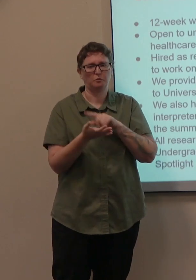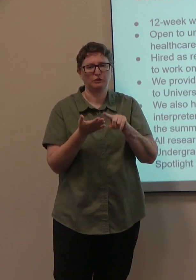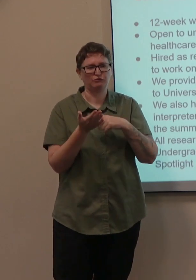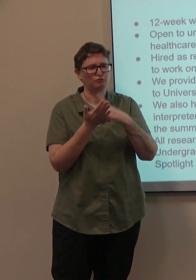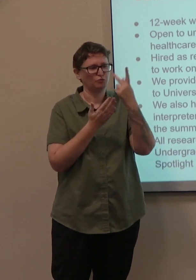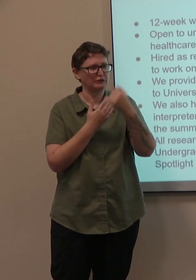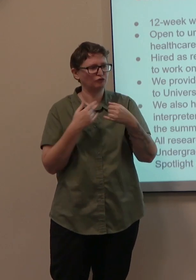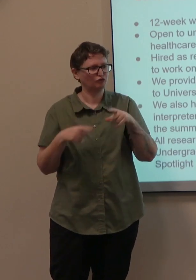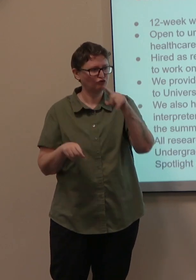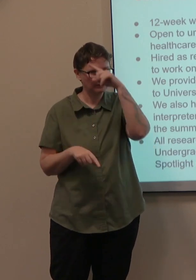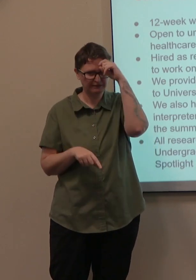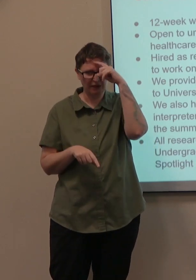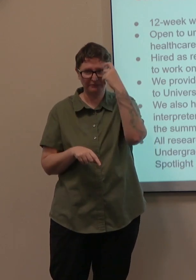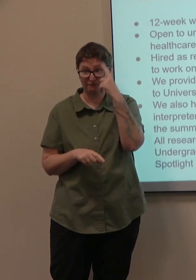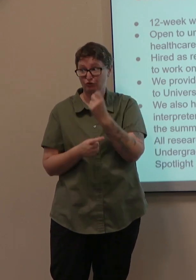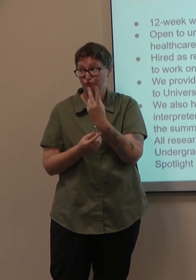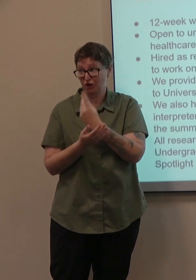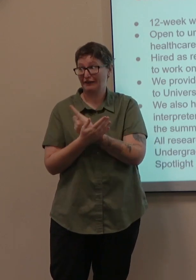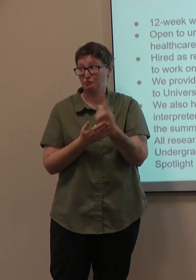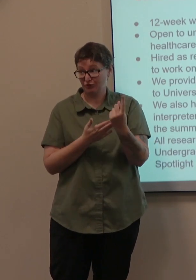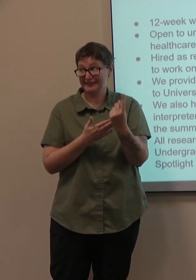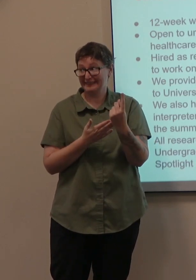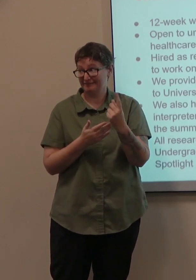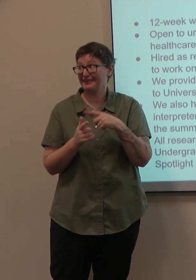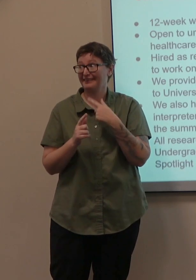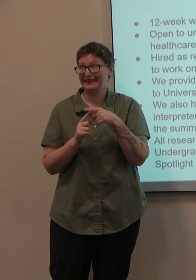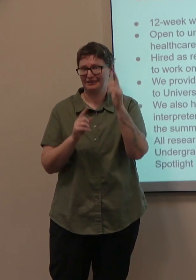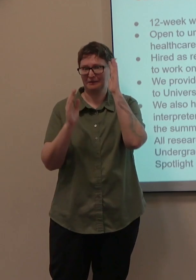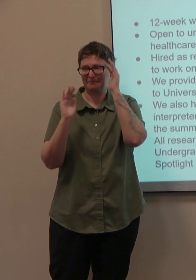and then they work on a research project throughout the summer for 12 weeks.